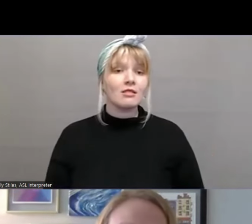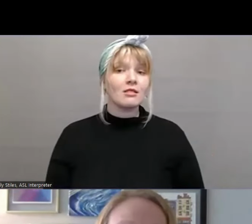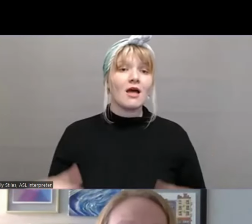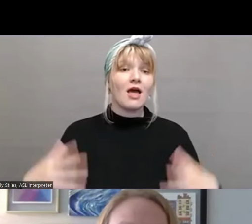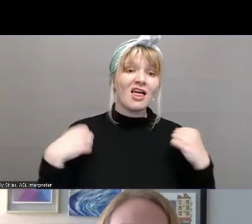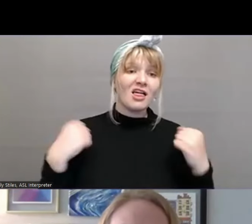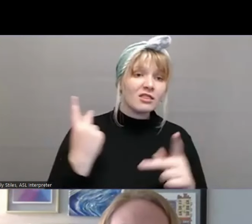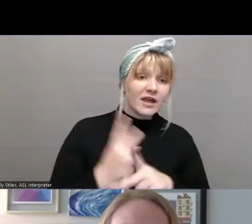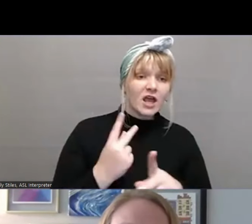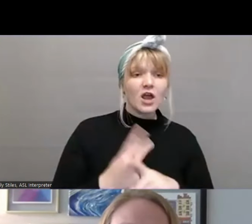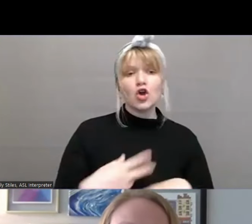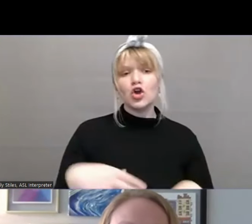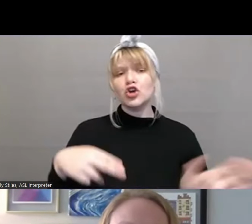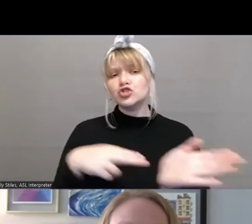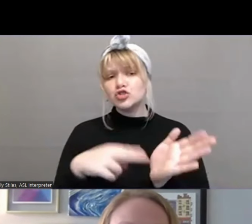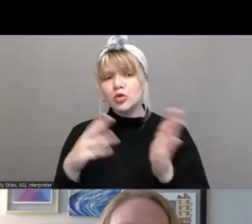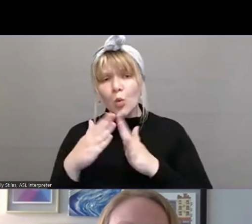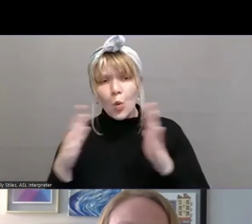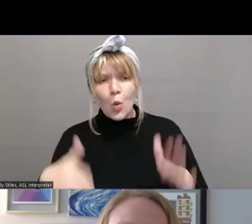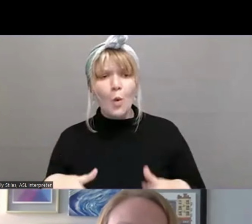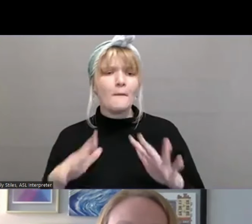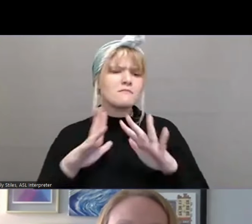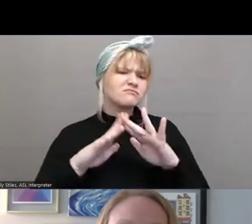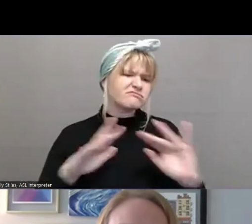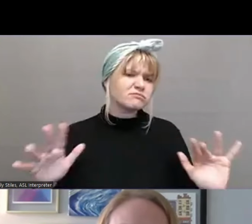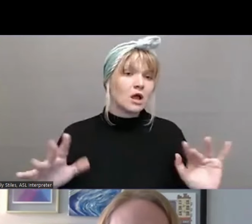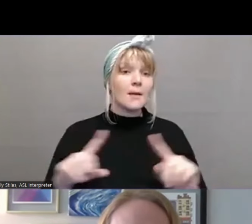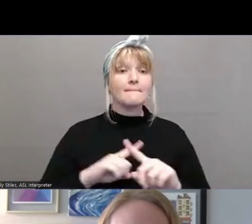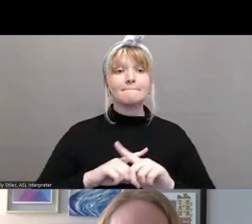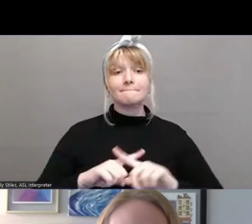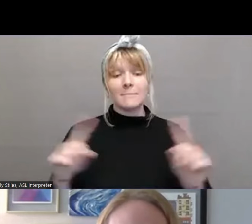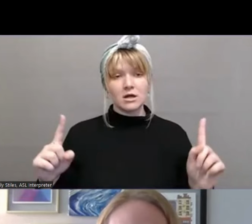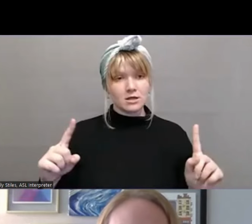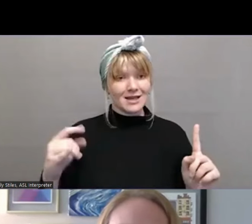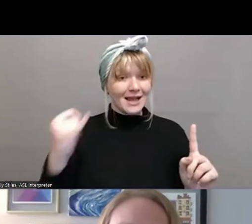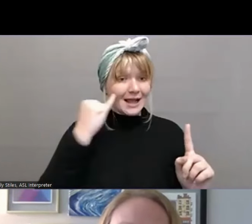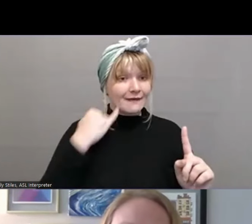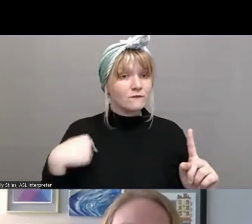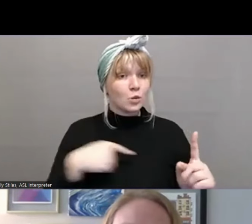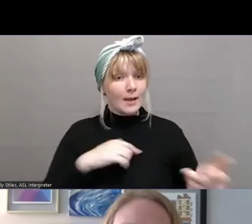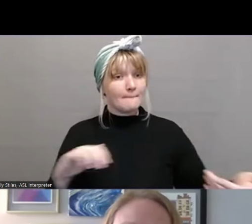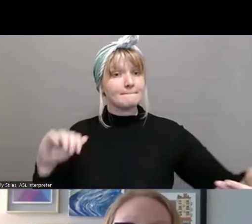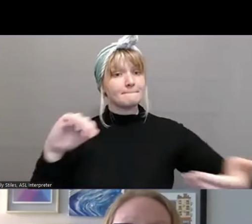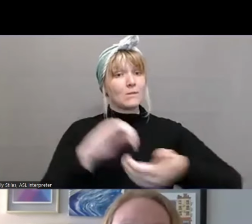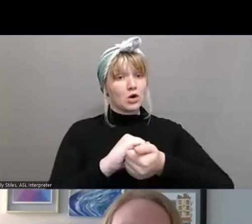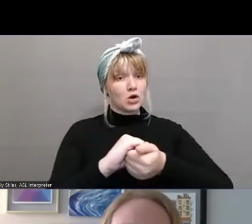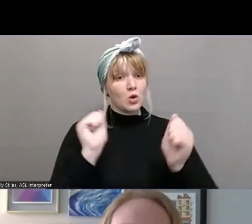But I think that the more that we can partner with those other systems and, for example